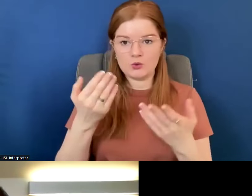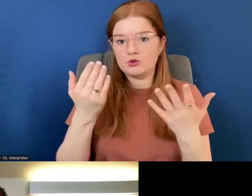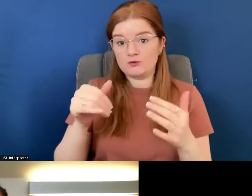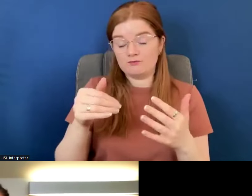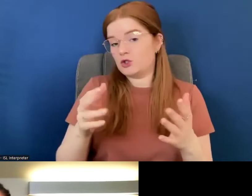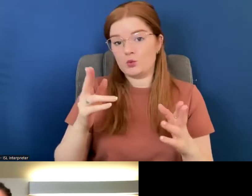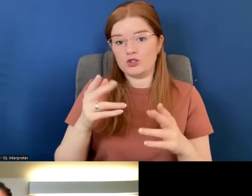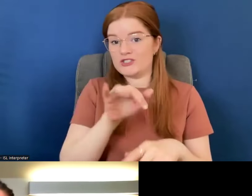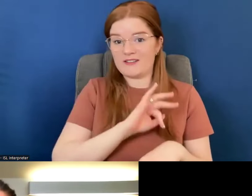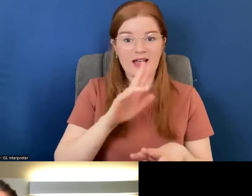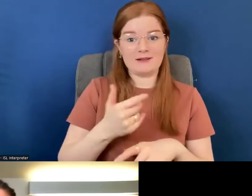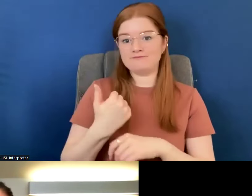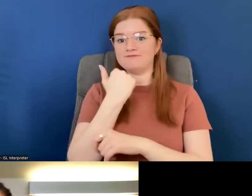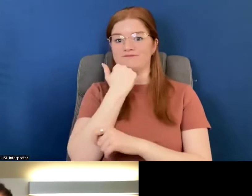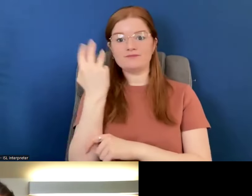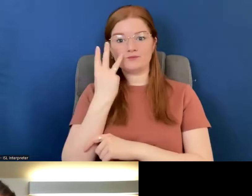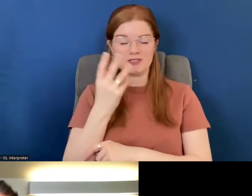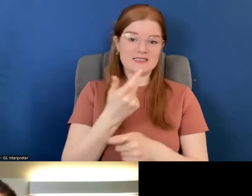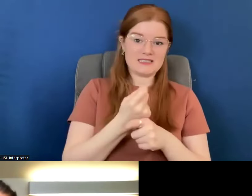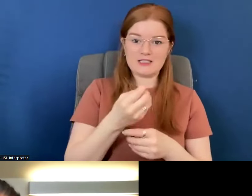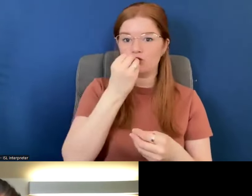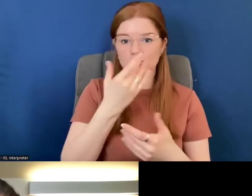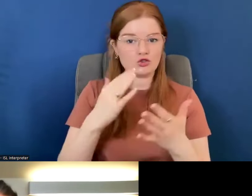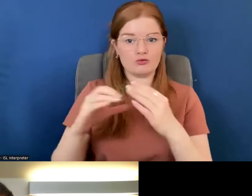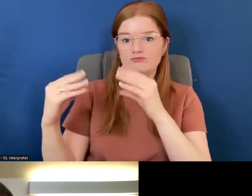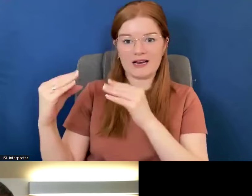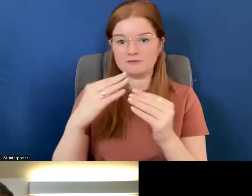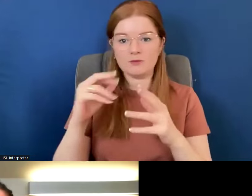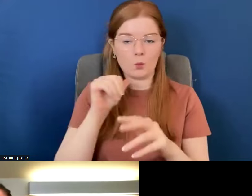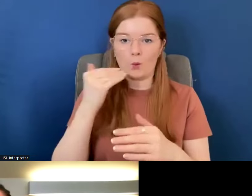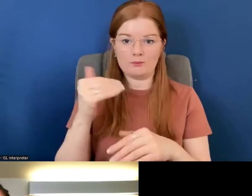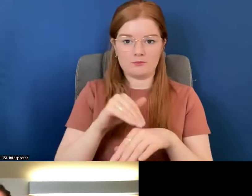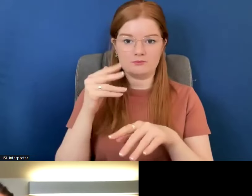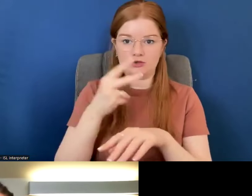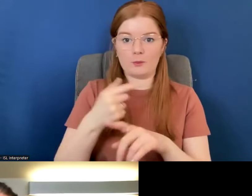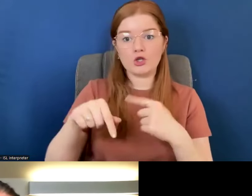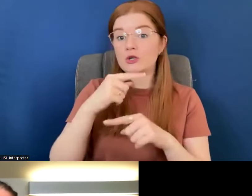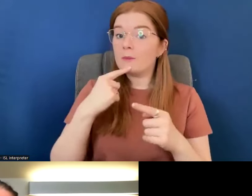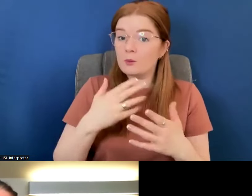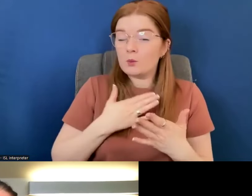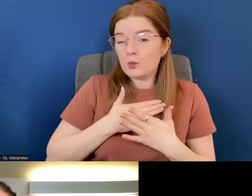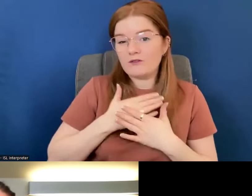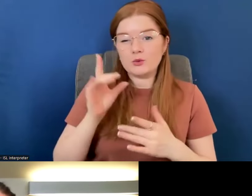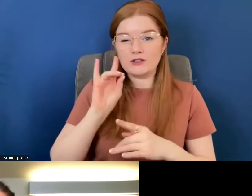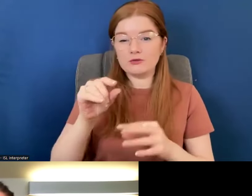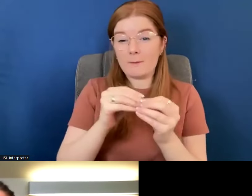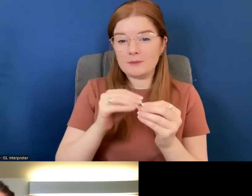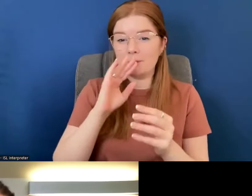have your tea or your lunch or whatever it is, or have a conversation. You won't be bothering us, but we would love to hear from you. So if you do have any questions for